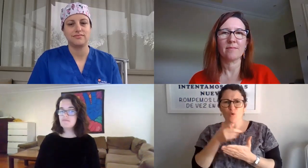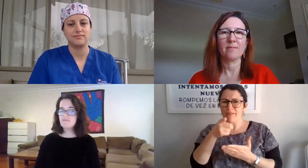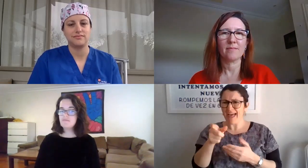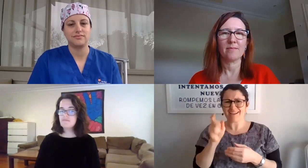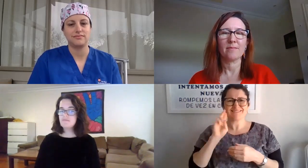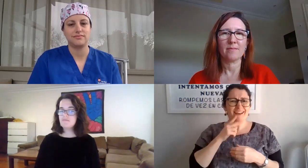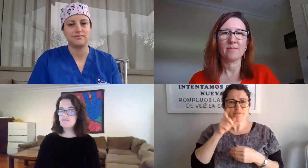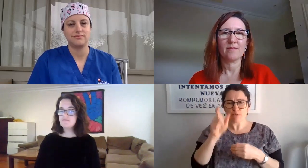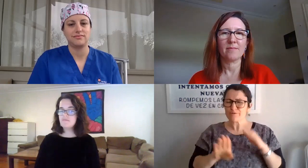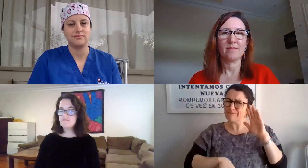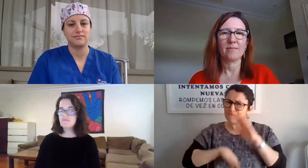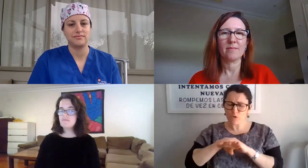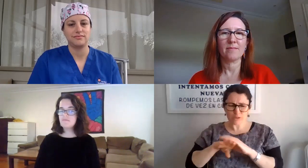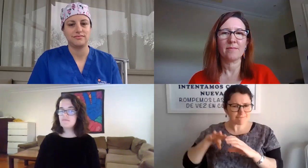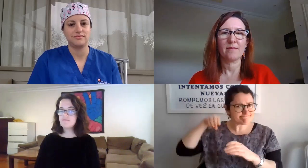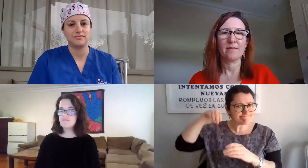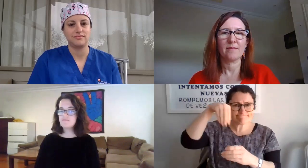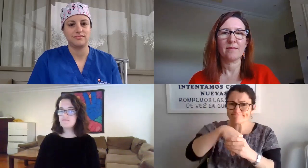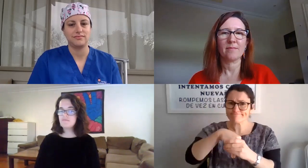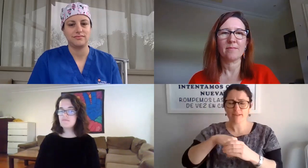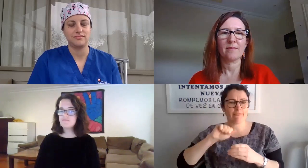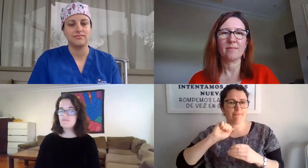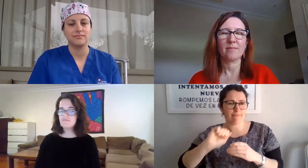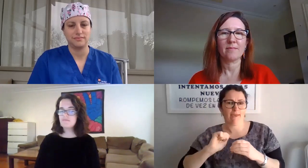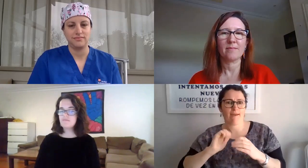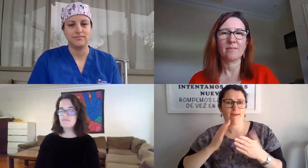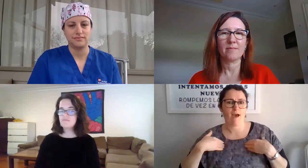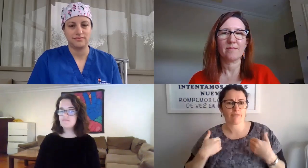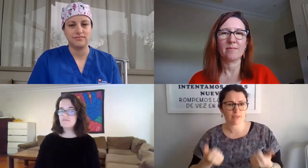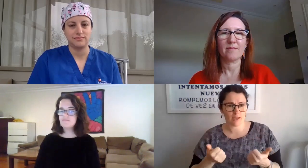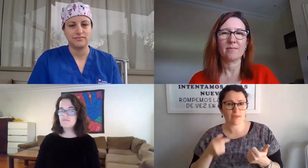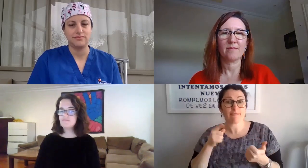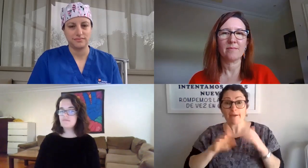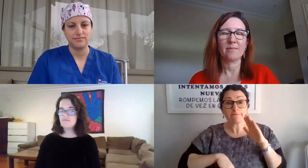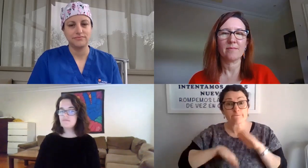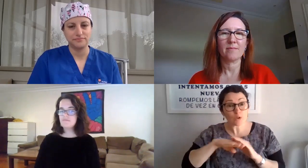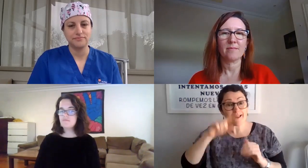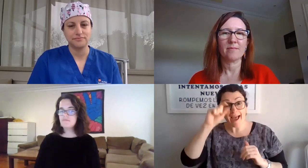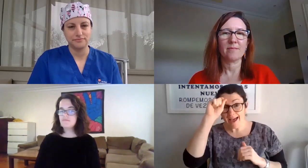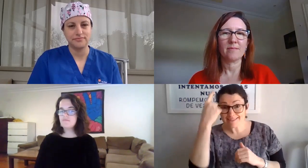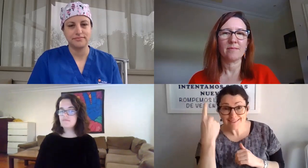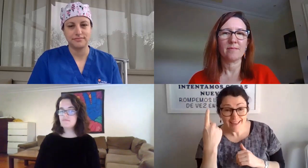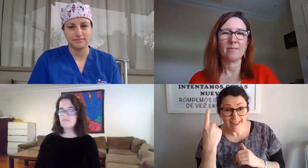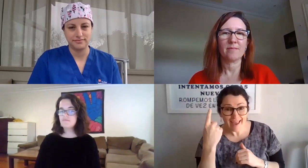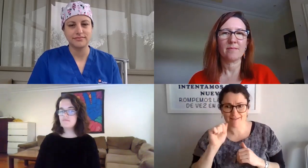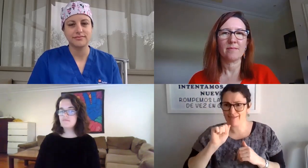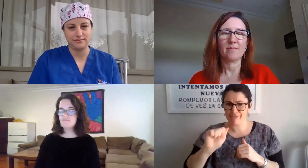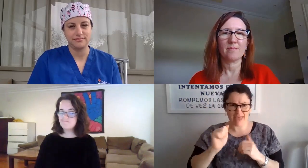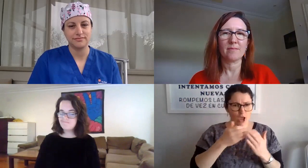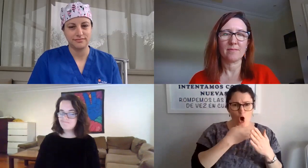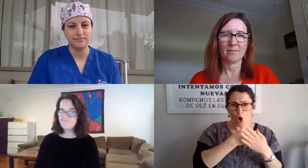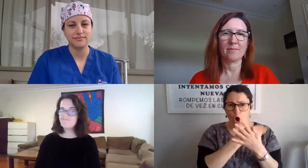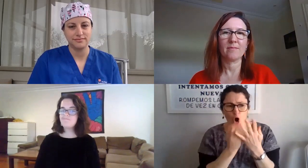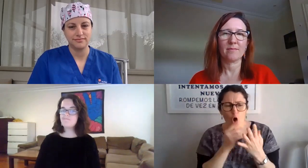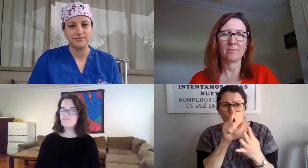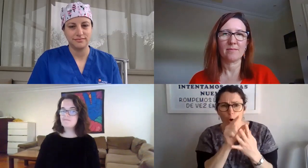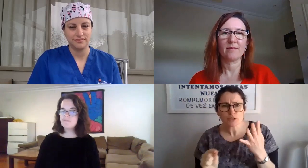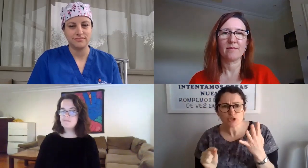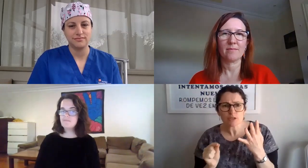or other health professionals to ensure that the person really has full access to their health and needs the service